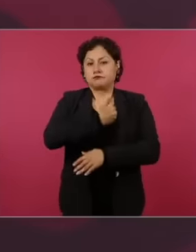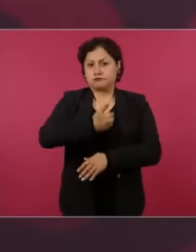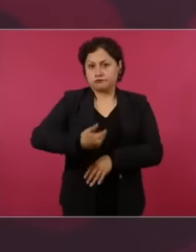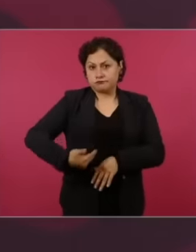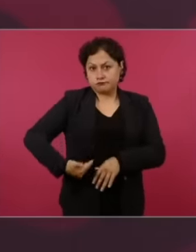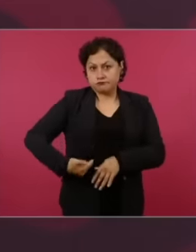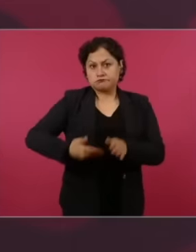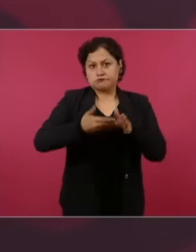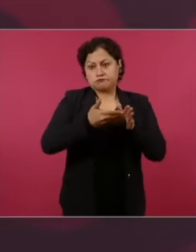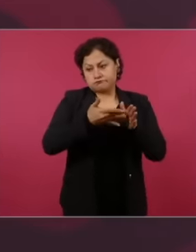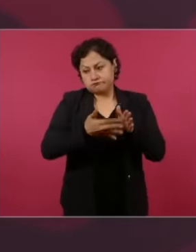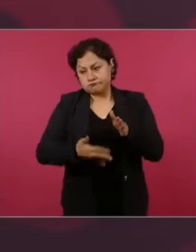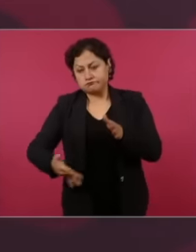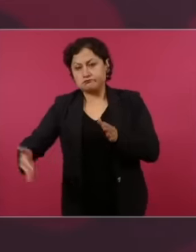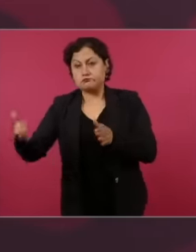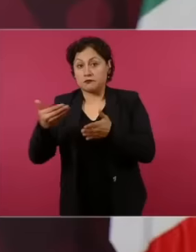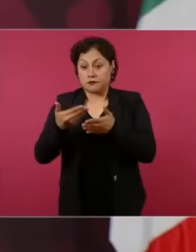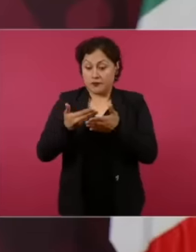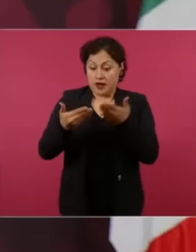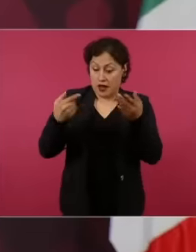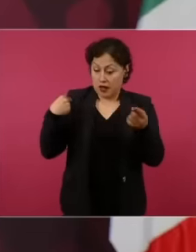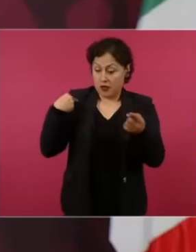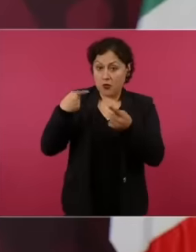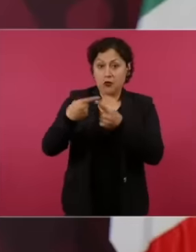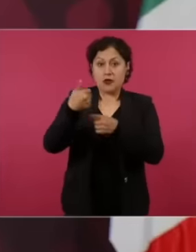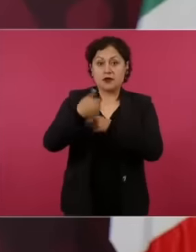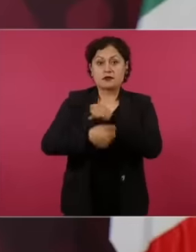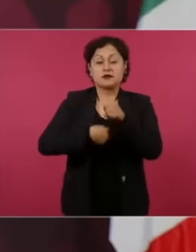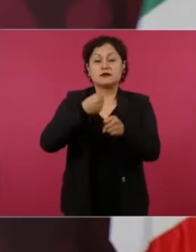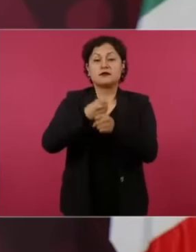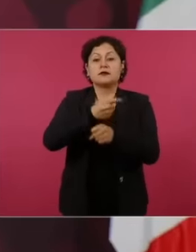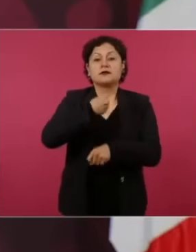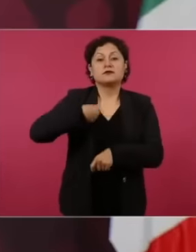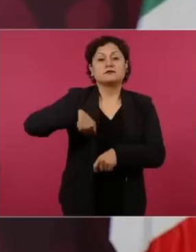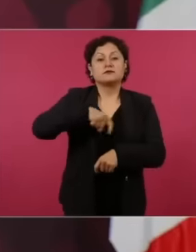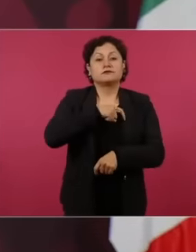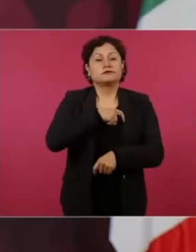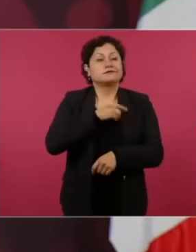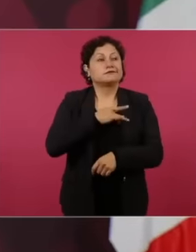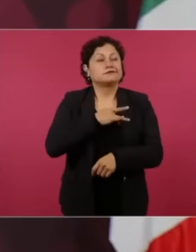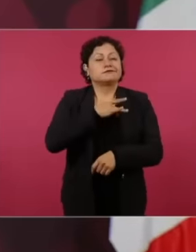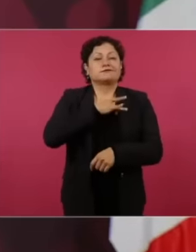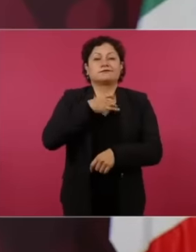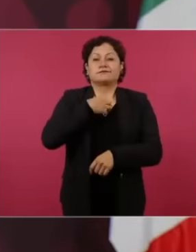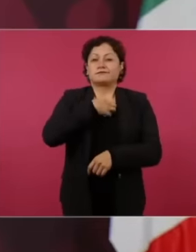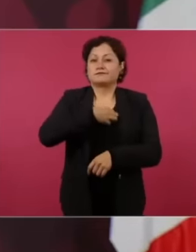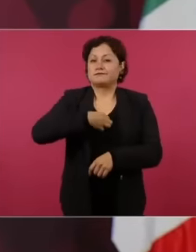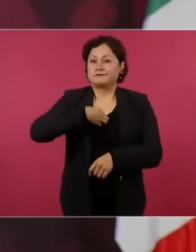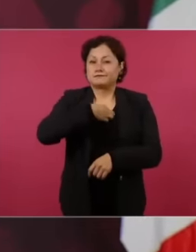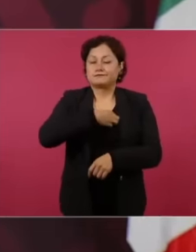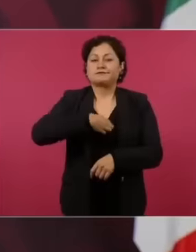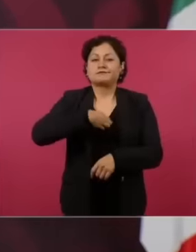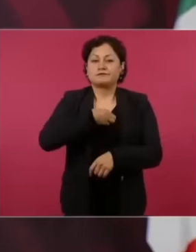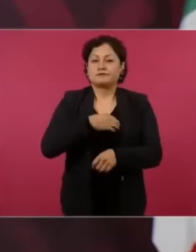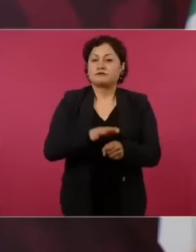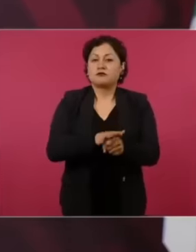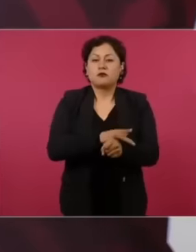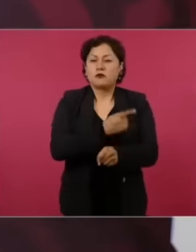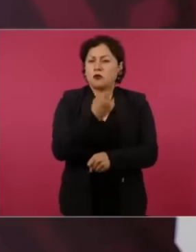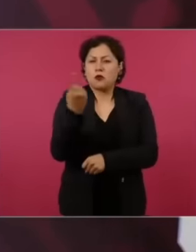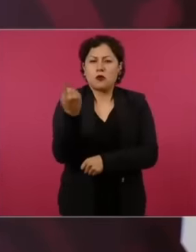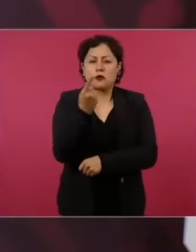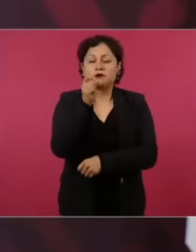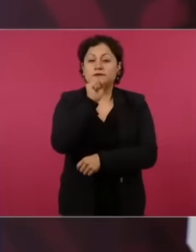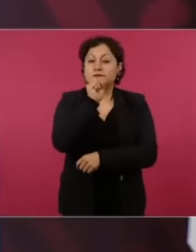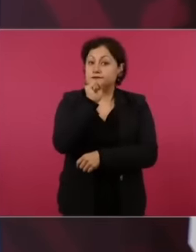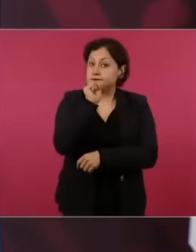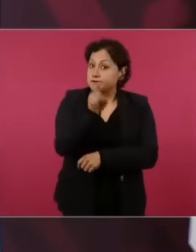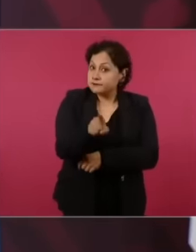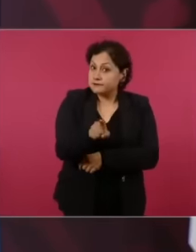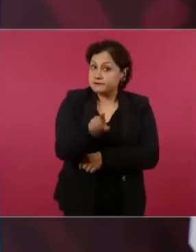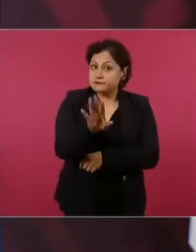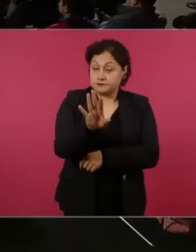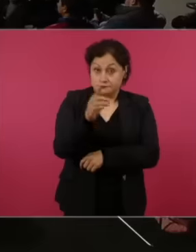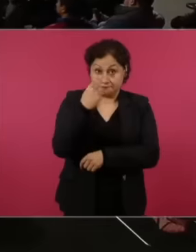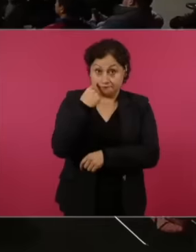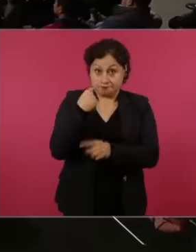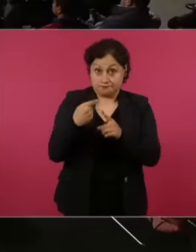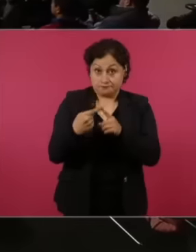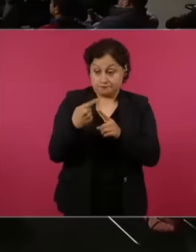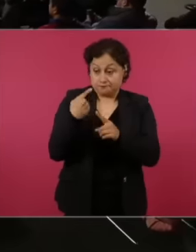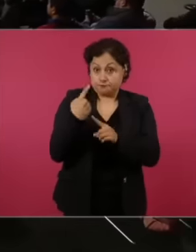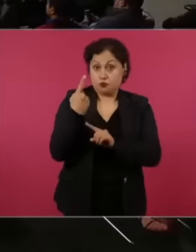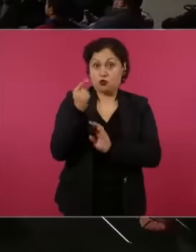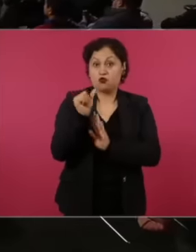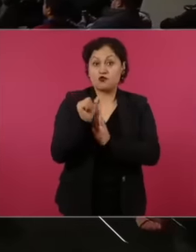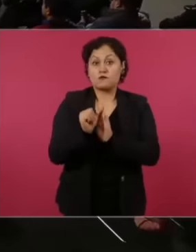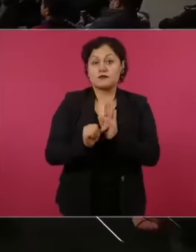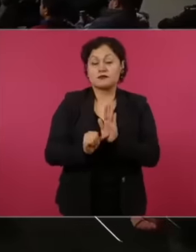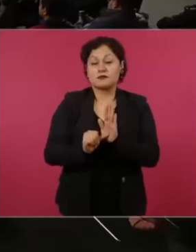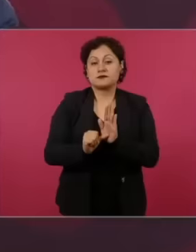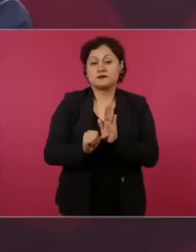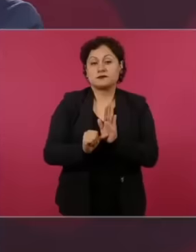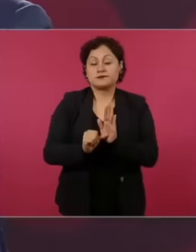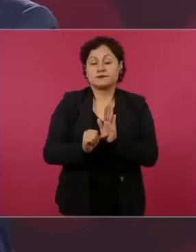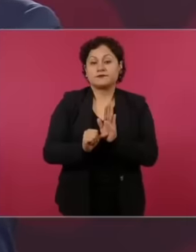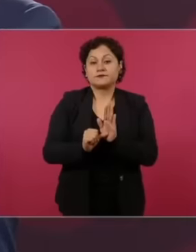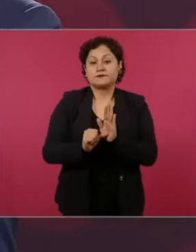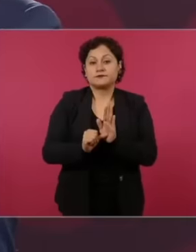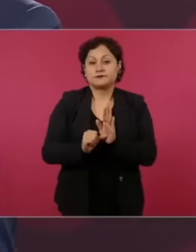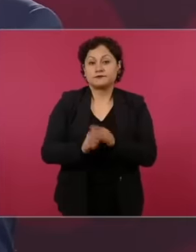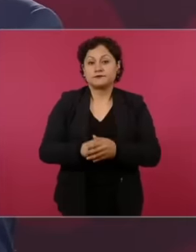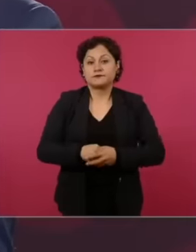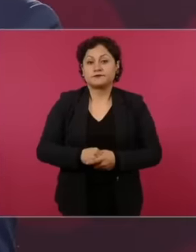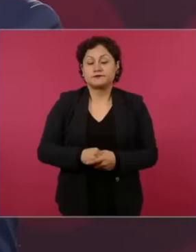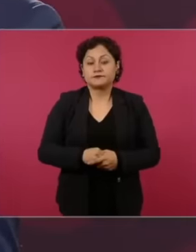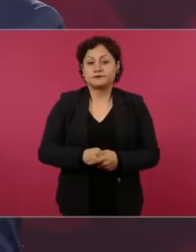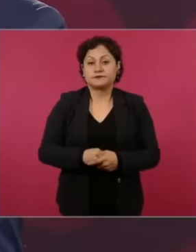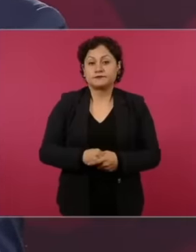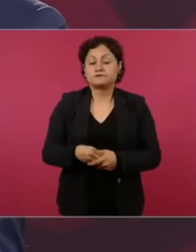Today we are very happy. Because, well, a month ago, it was